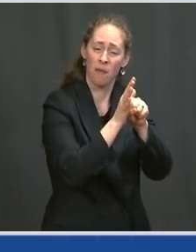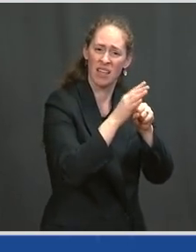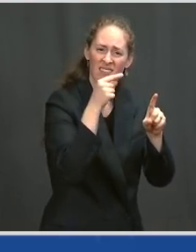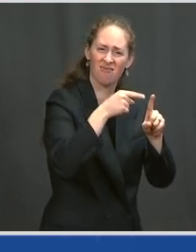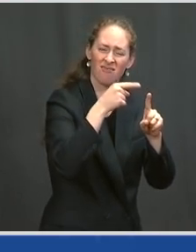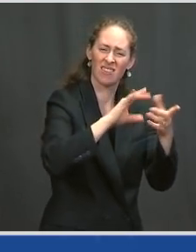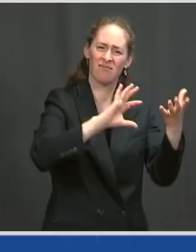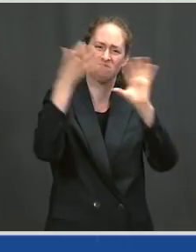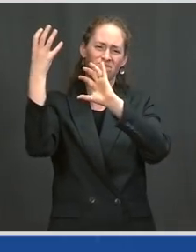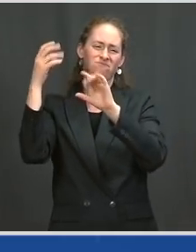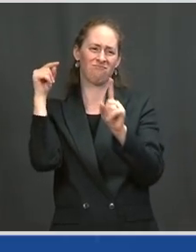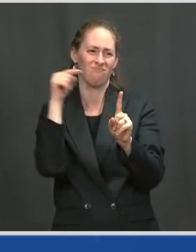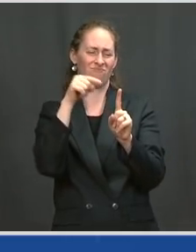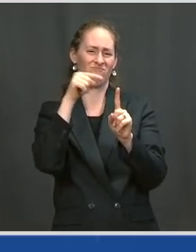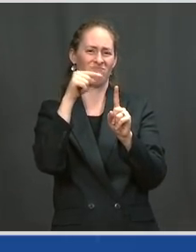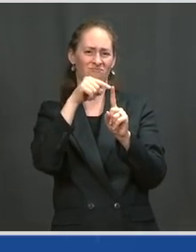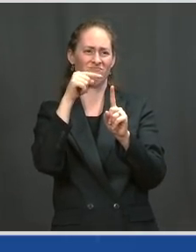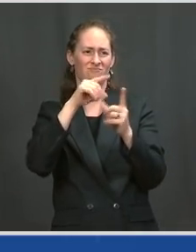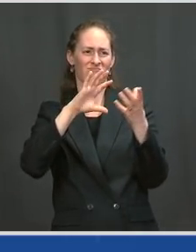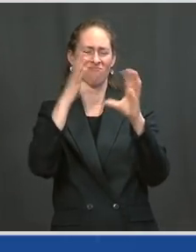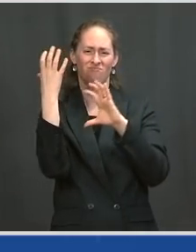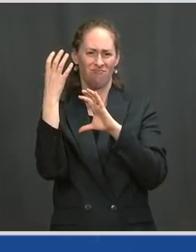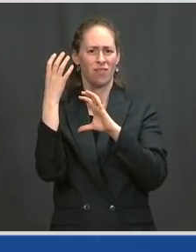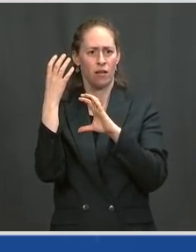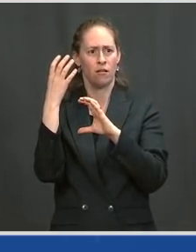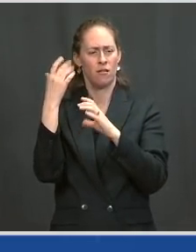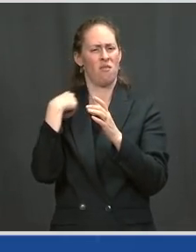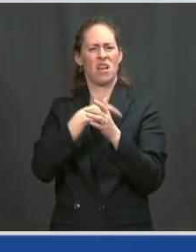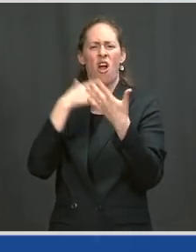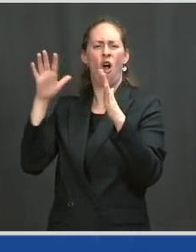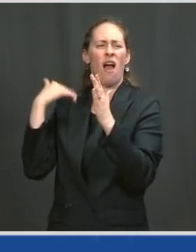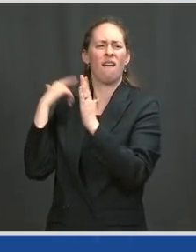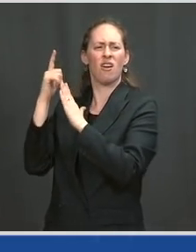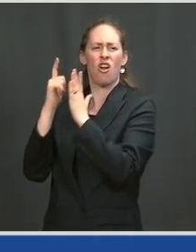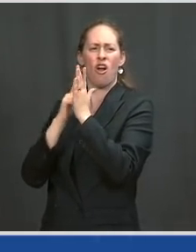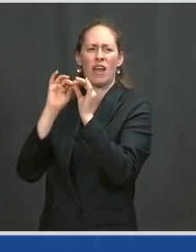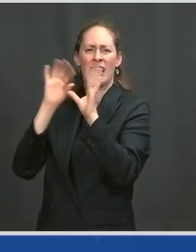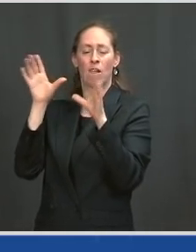Again, the law is clear: If you're receiving unemployment benefits and you're offered a suitable job,